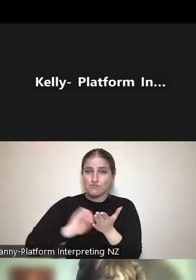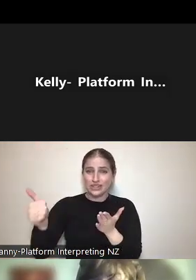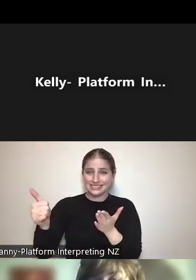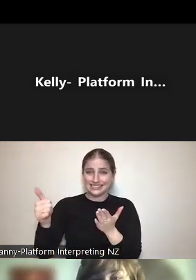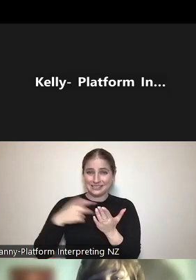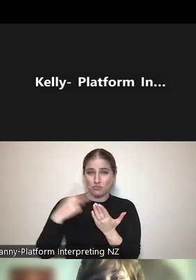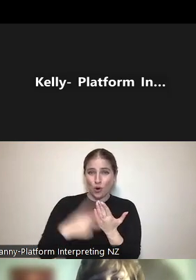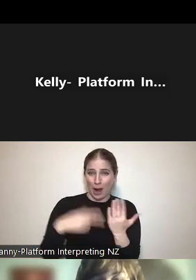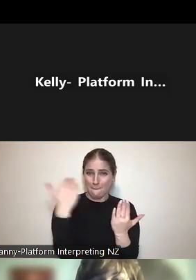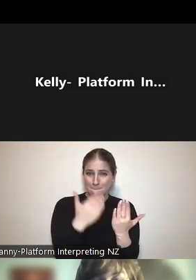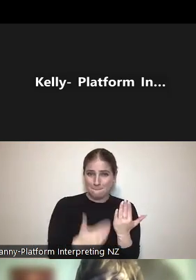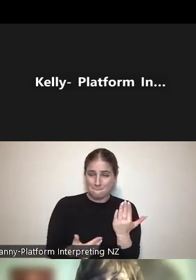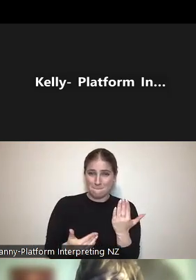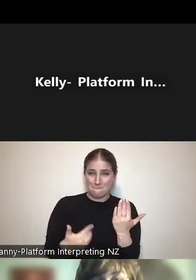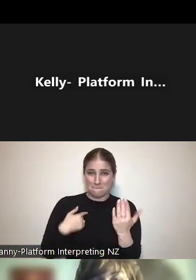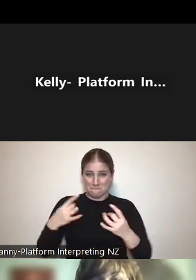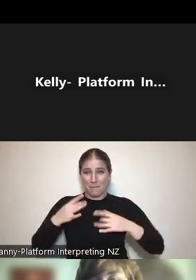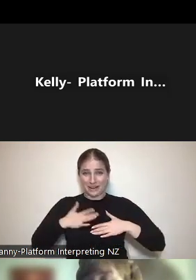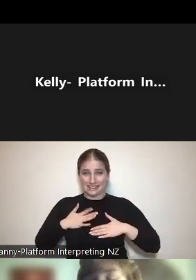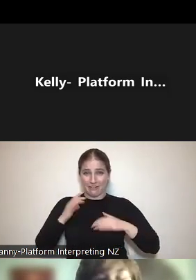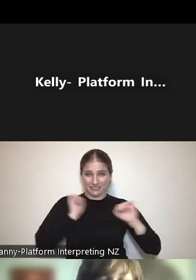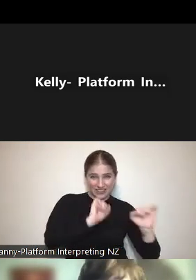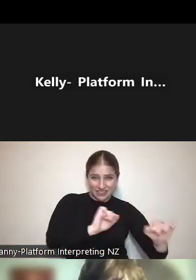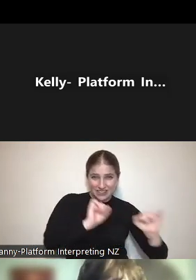to audience members who have requested them. Very happy to